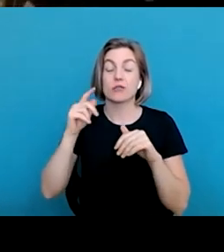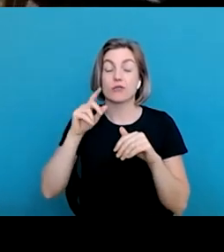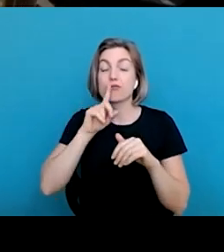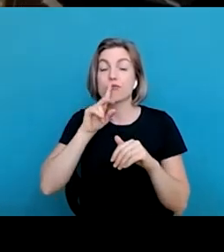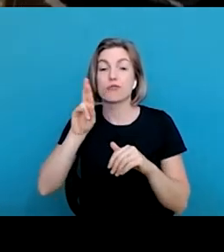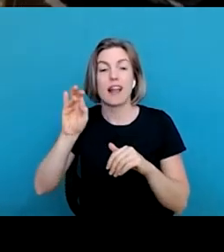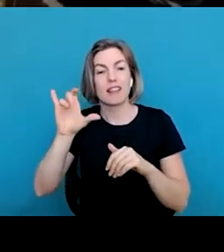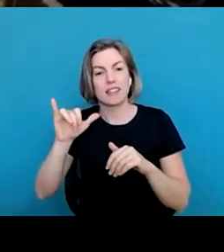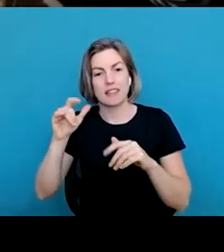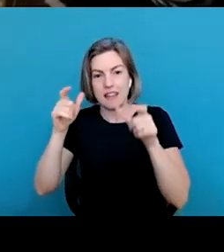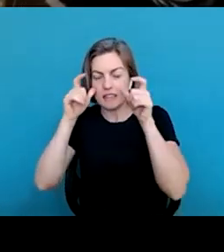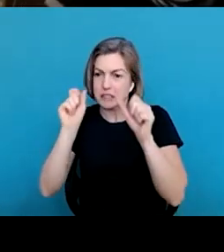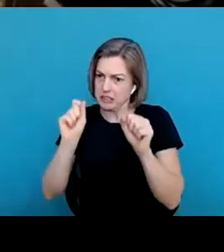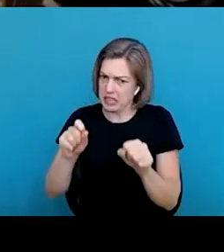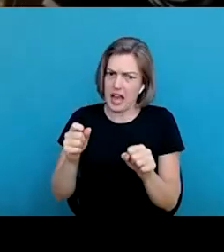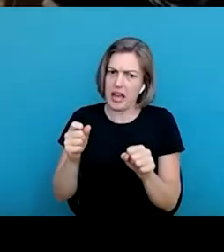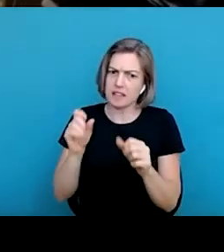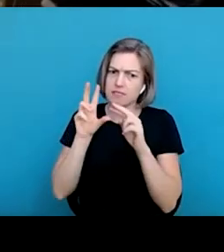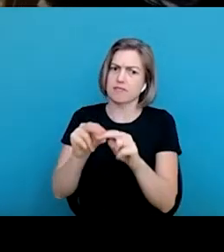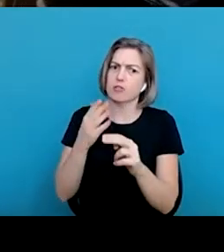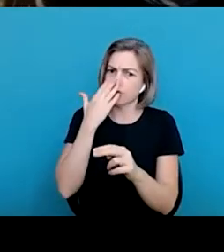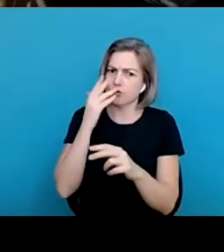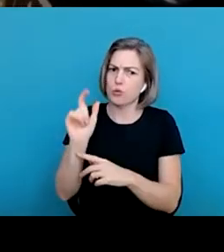that we can recognize the surrounding environment and